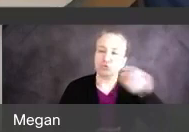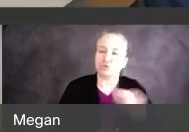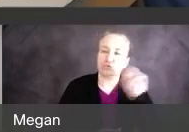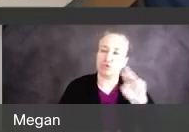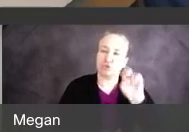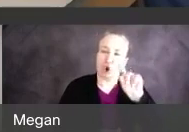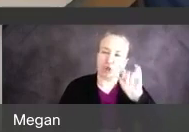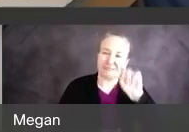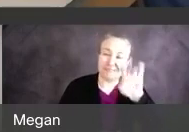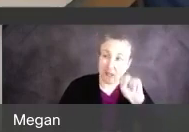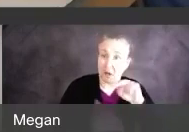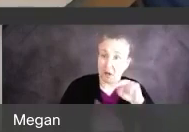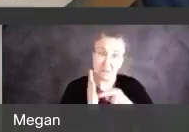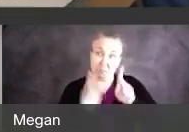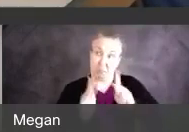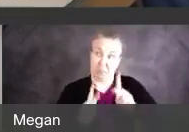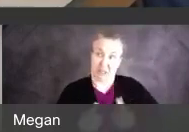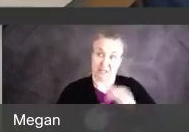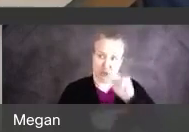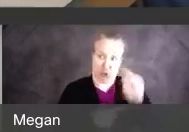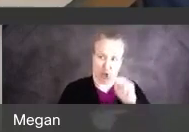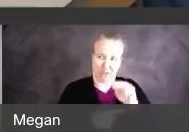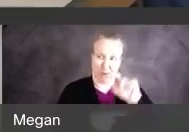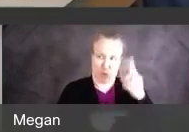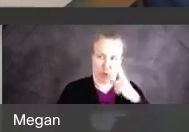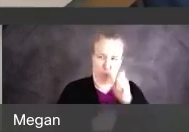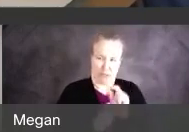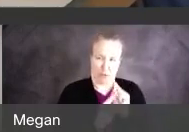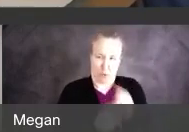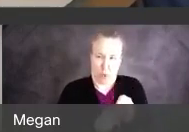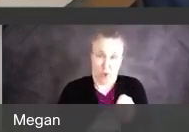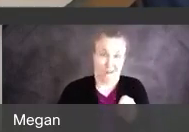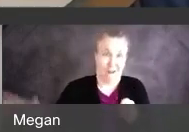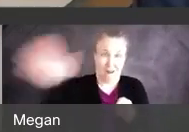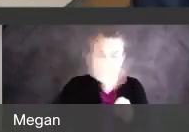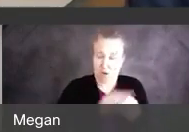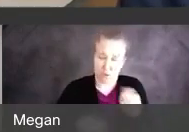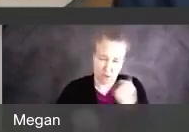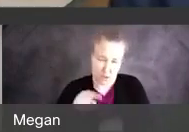residents can get those vaccinations? Is it specific?